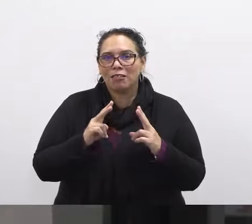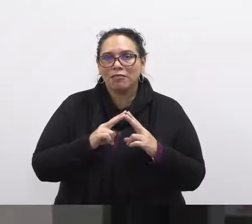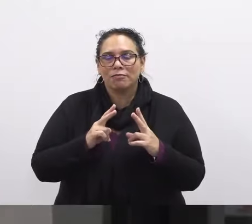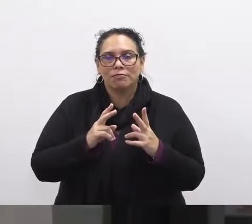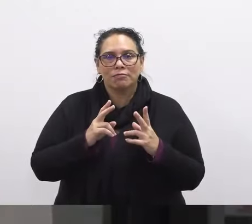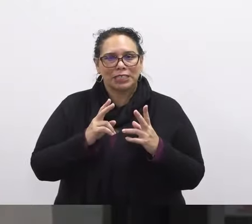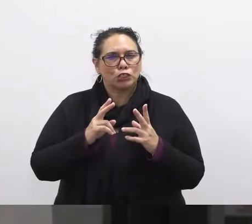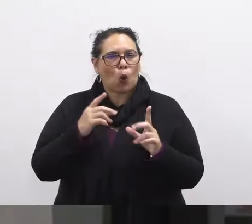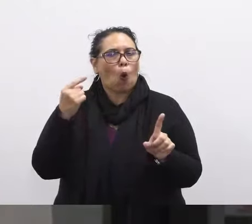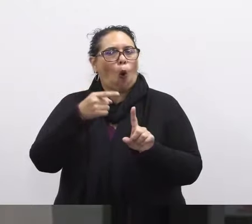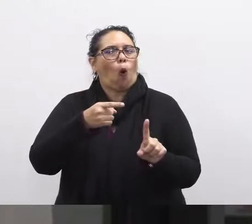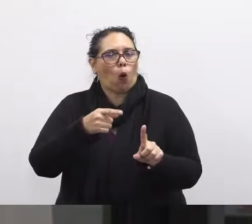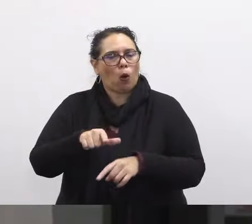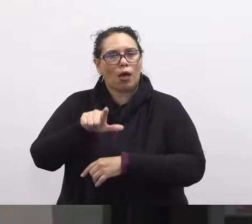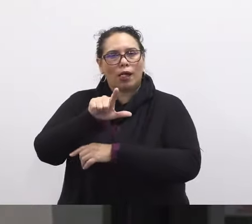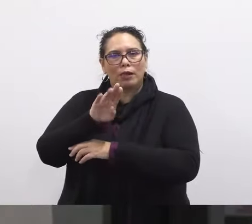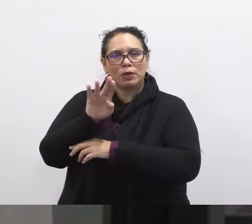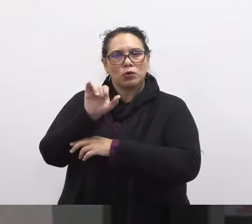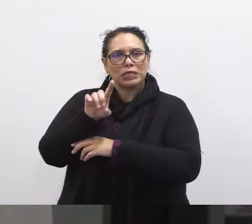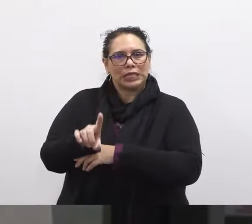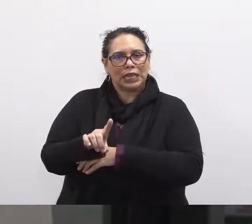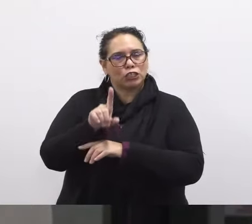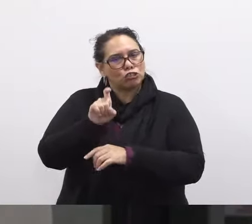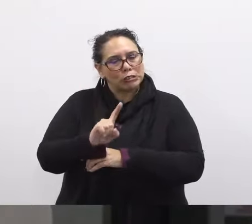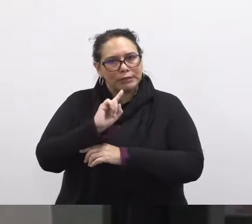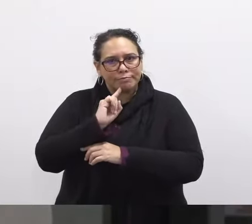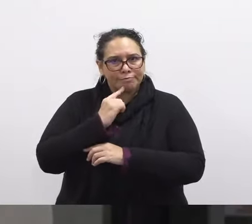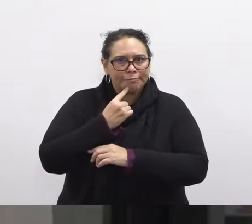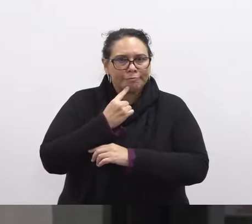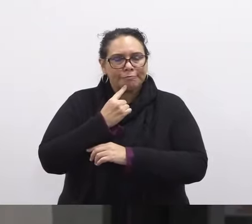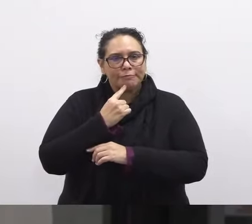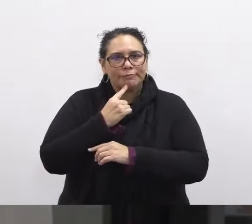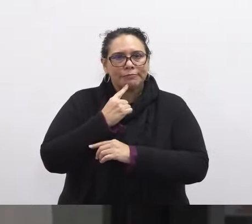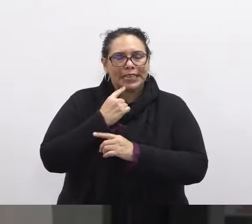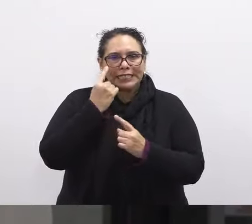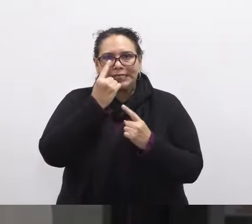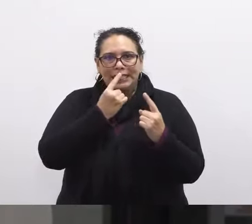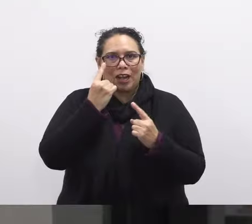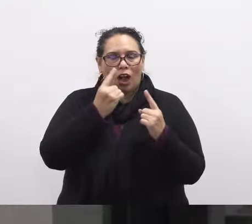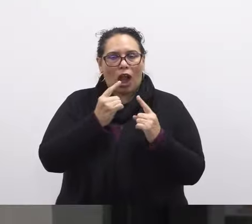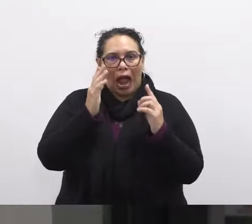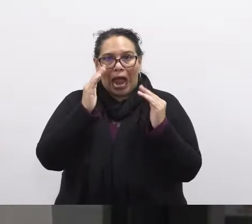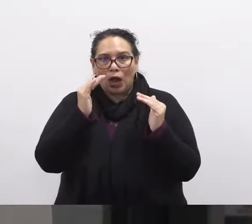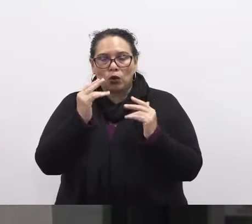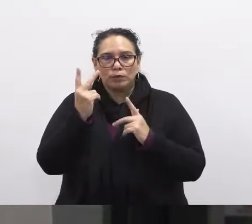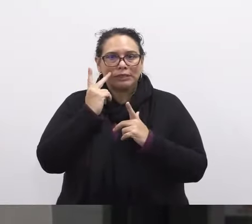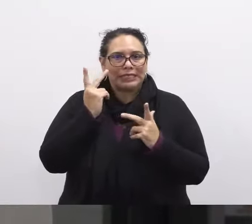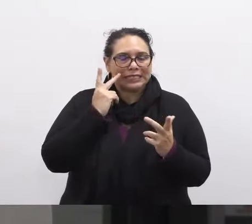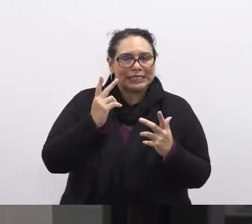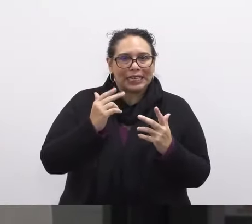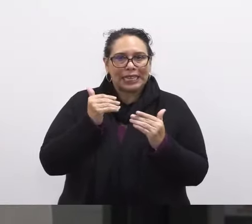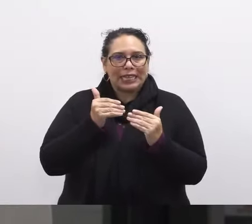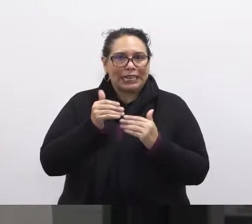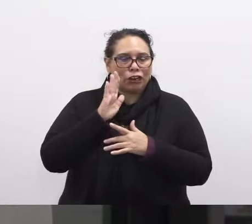that the LBUSD should be seriously considering, I hope to see some movement in this, in the near future.